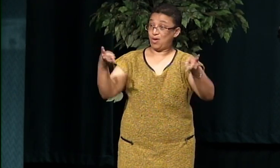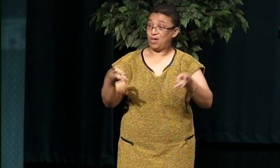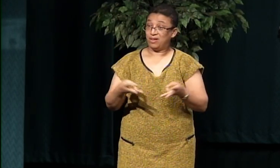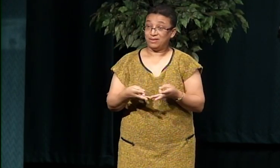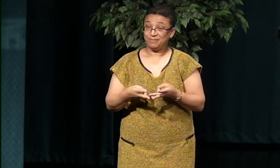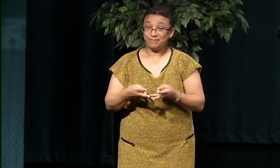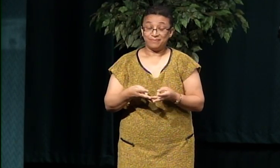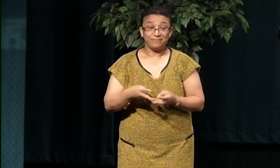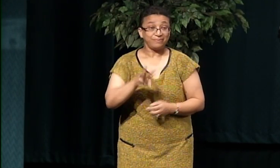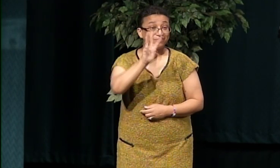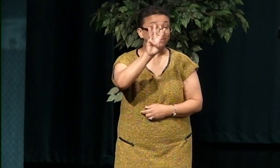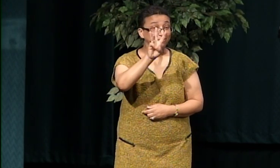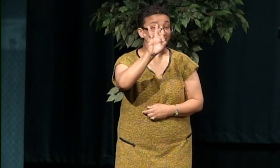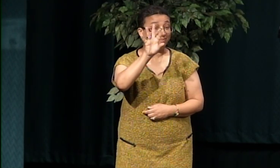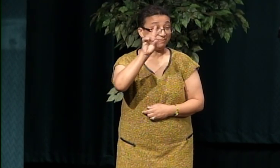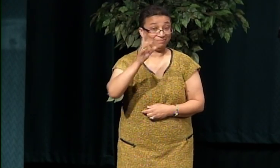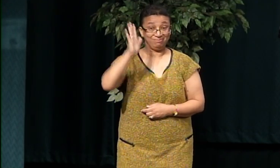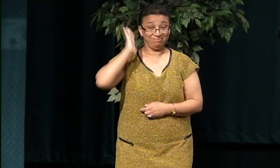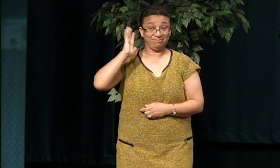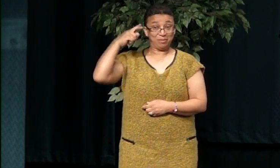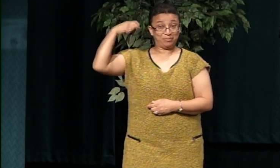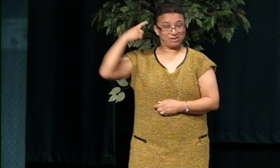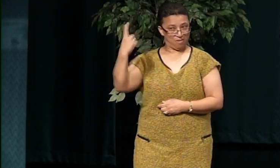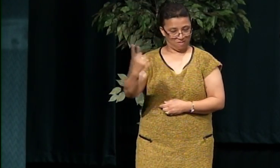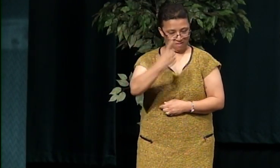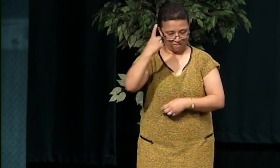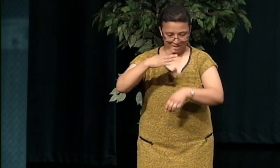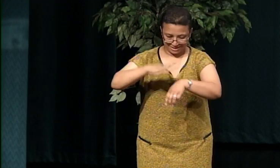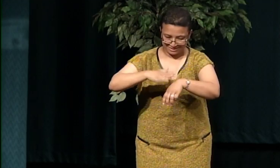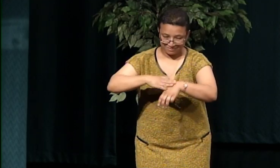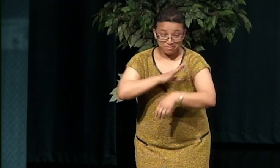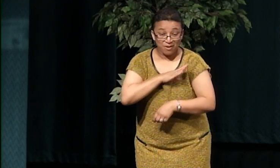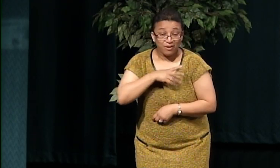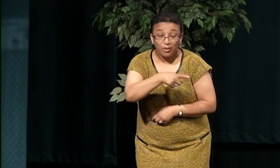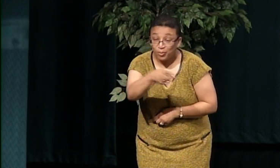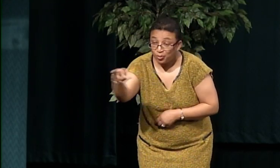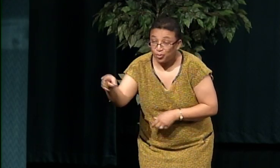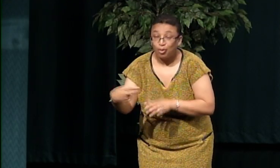From that 6 billion, there are 72 million deaf people.